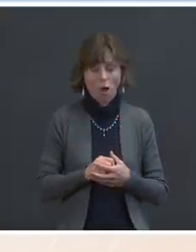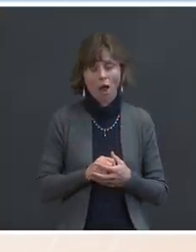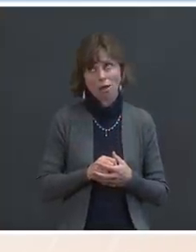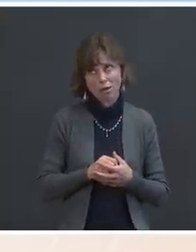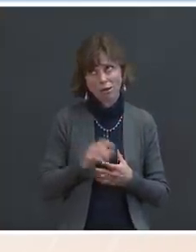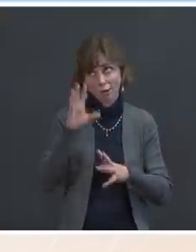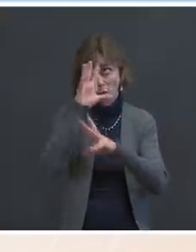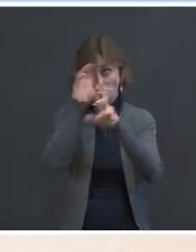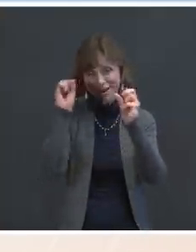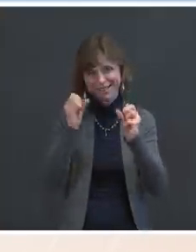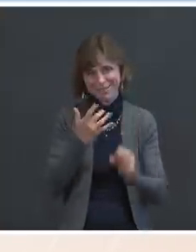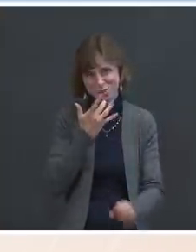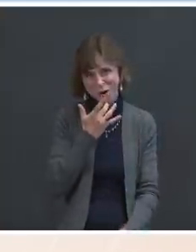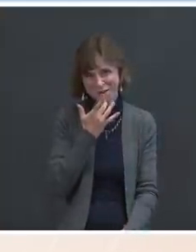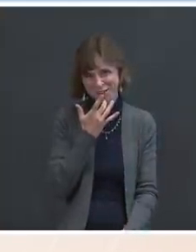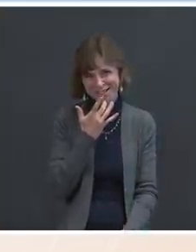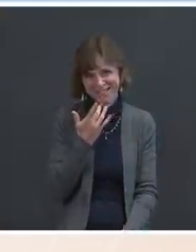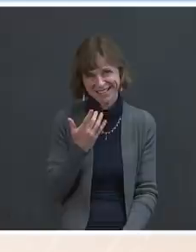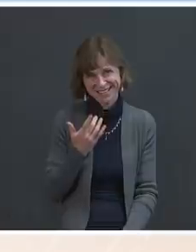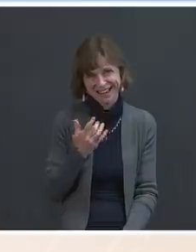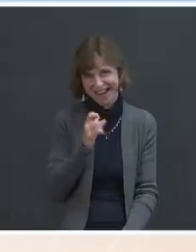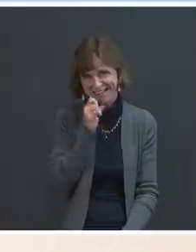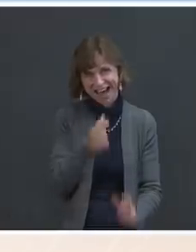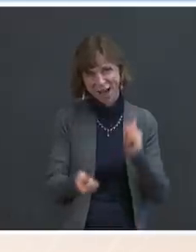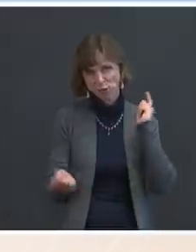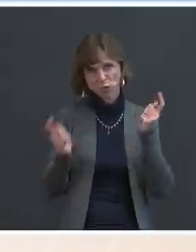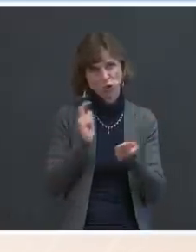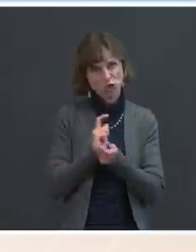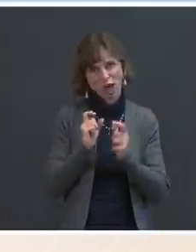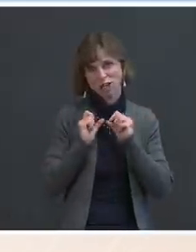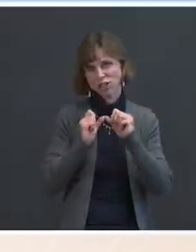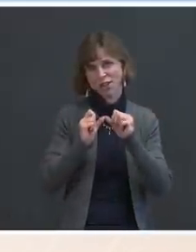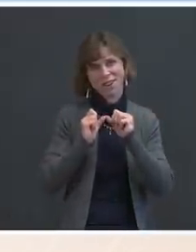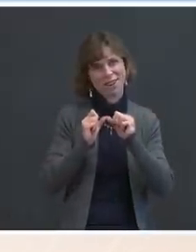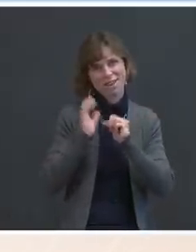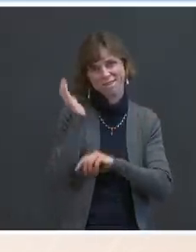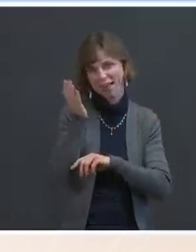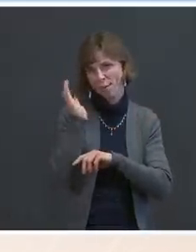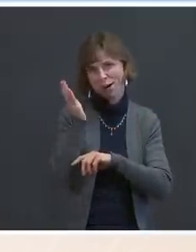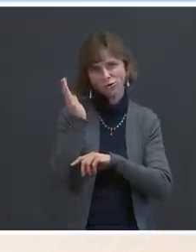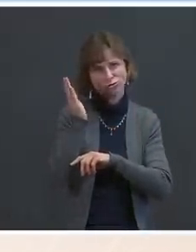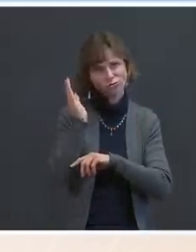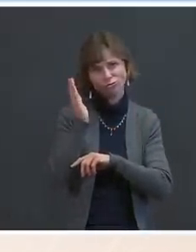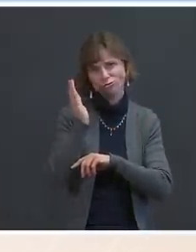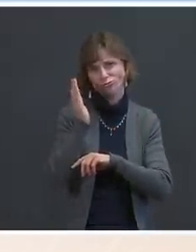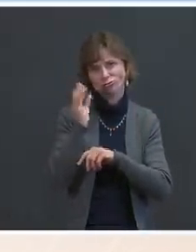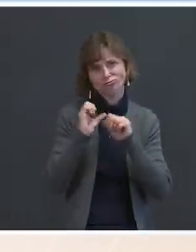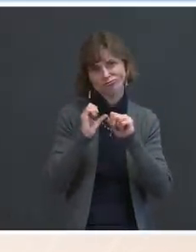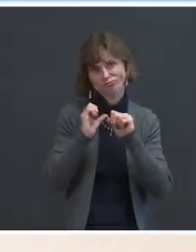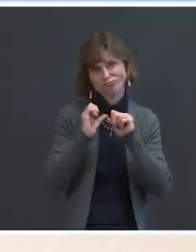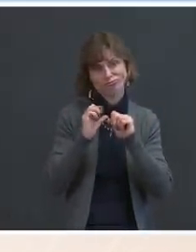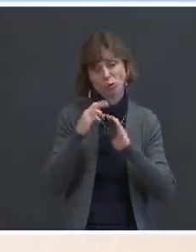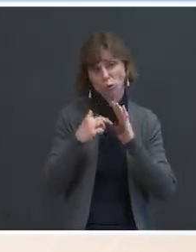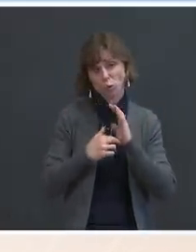is not to make changes to the filibuster rules. He believes that voting rights and access to voting --